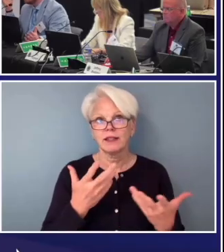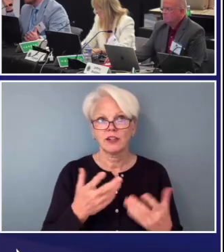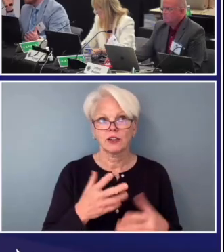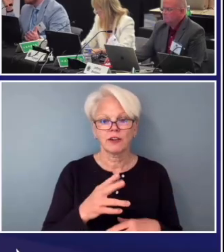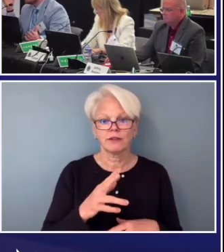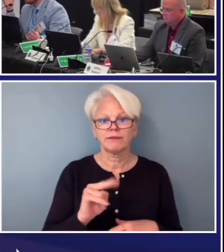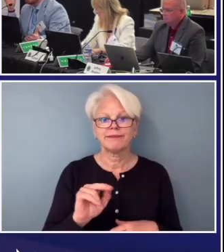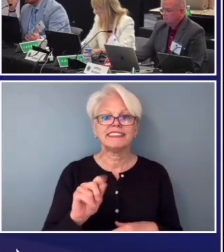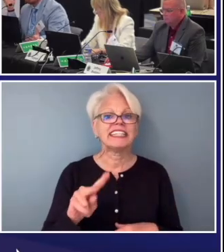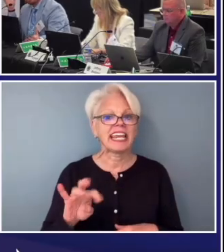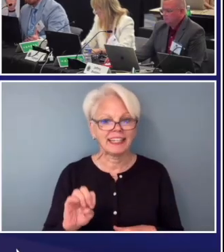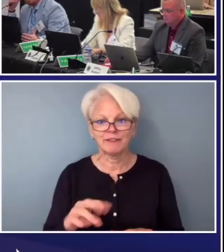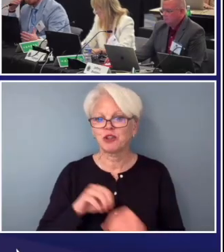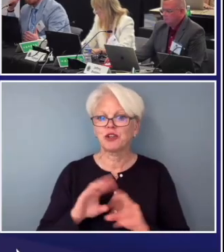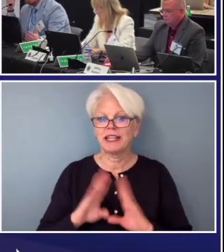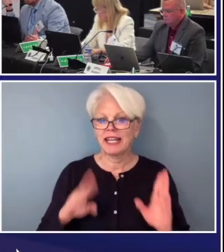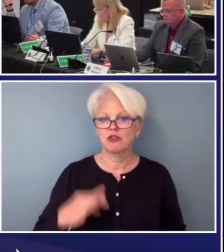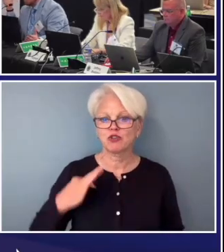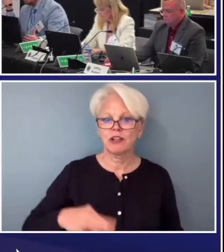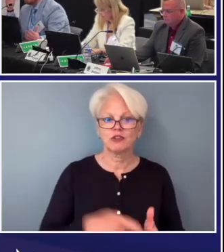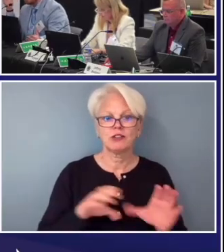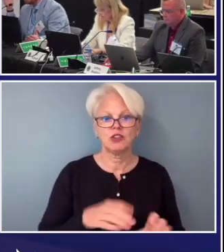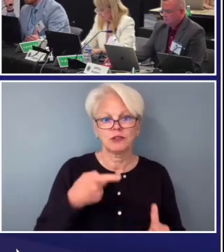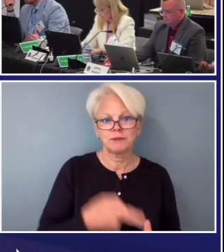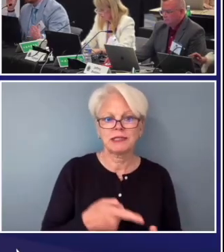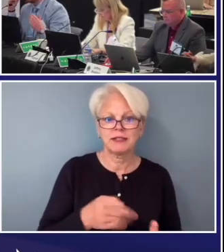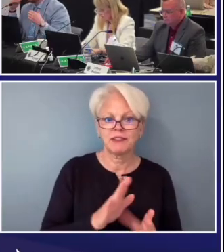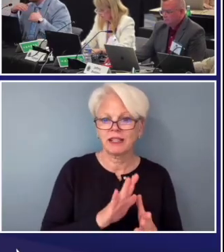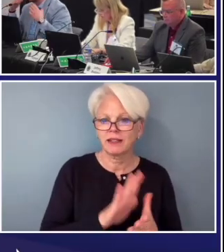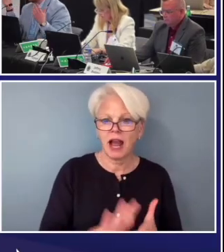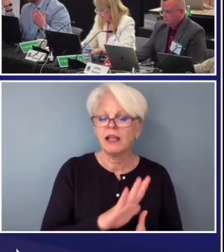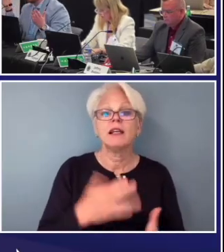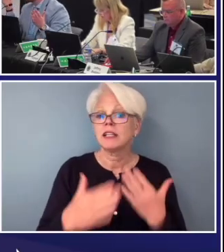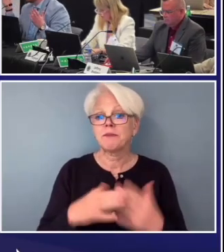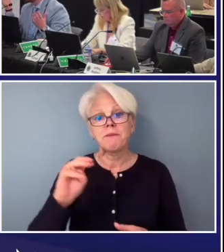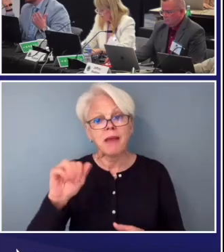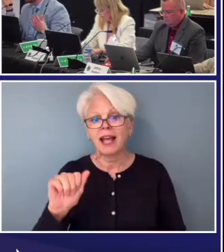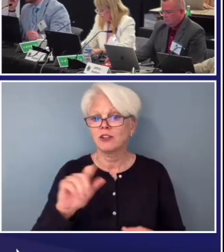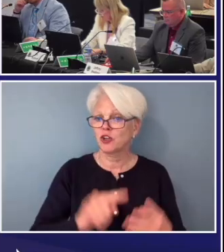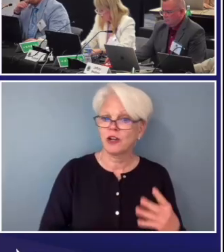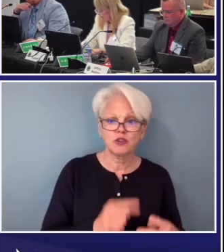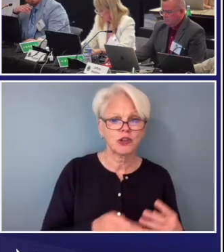to, to do at a particular college, whether it's a master's or an undergraduate in order to qualify for graduation at that institution.